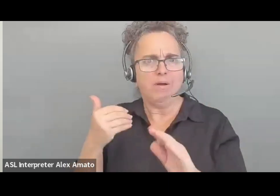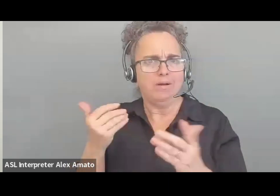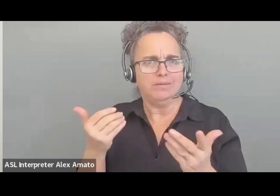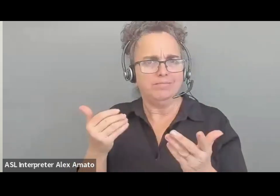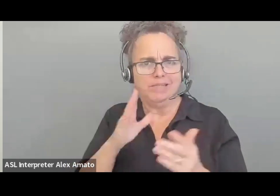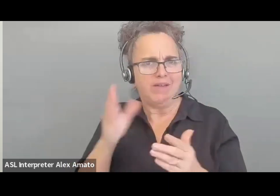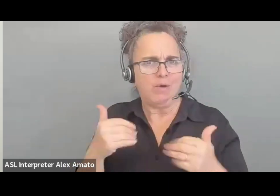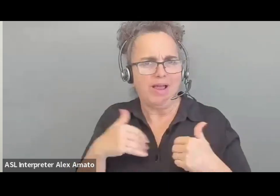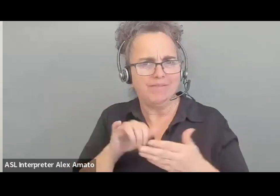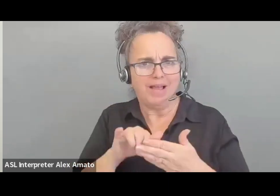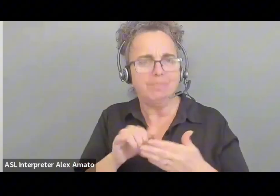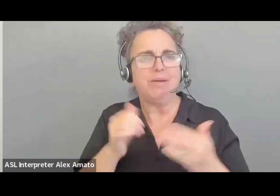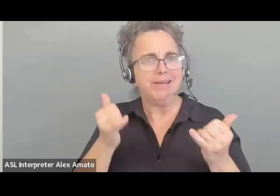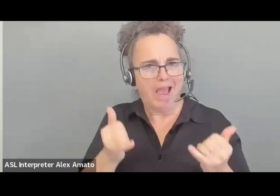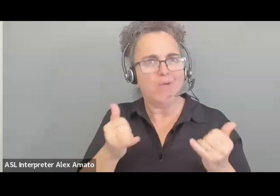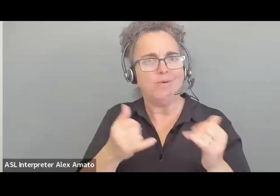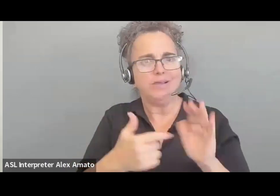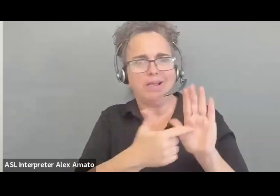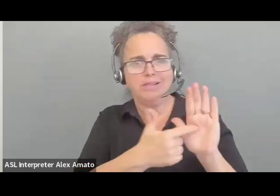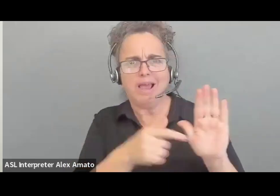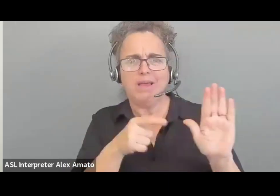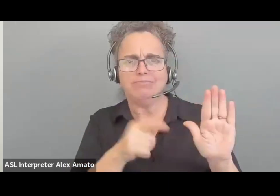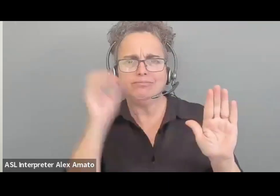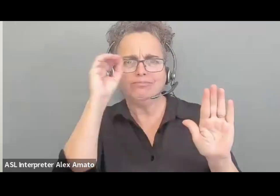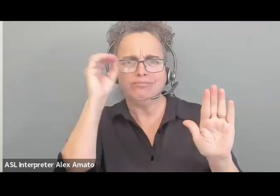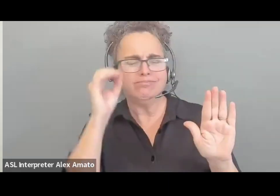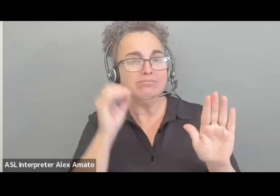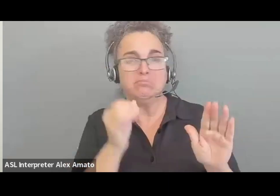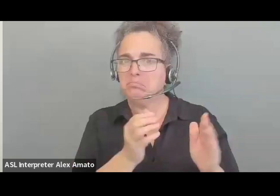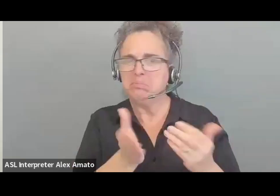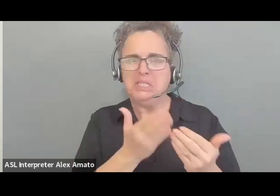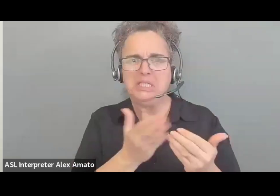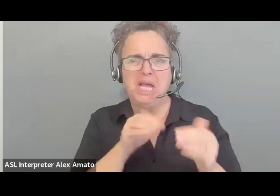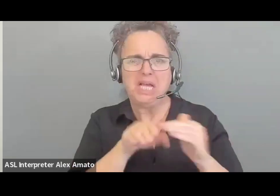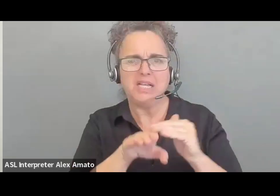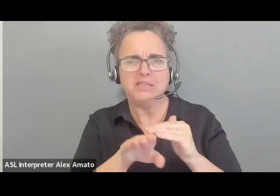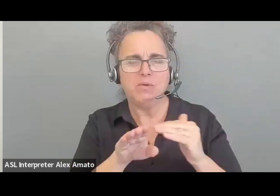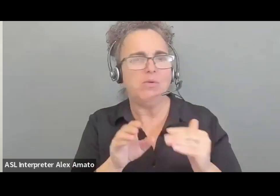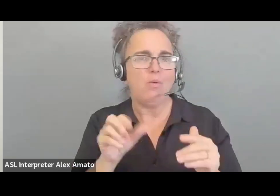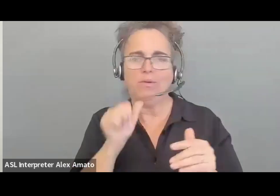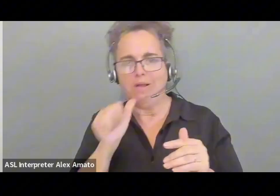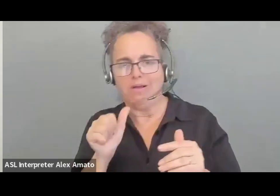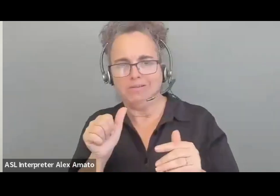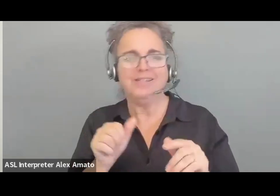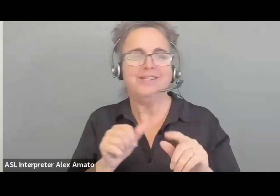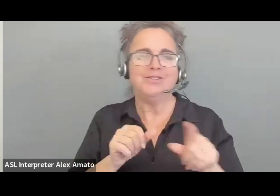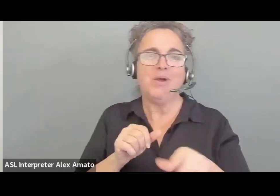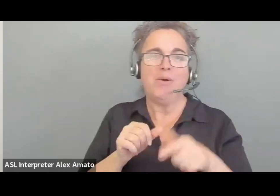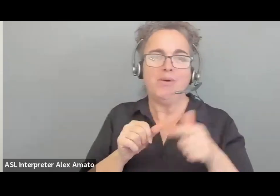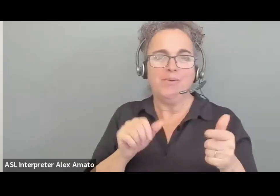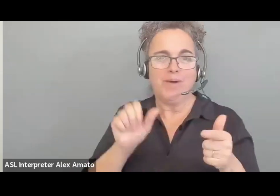We've seen a very large shift historically over the last 20 years since when AbleGamers started too.